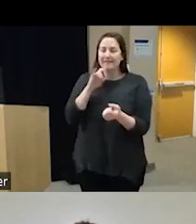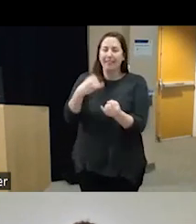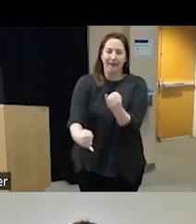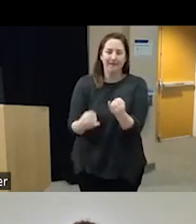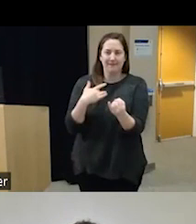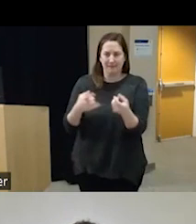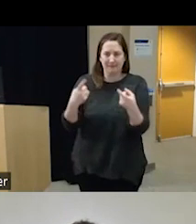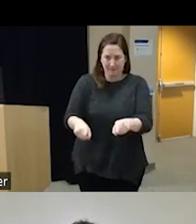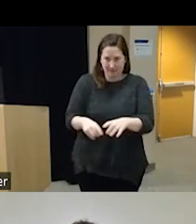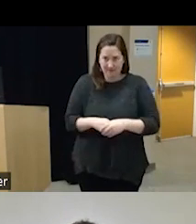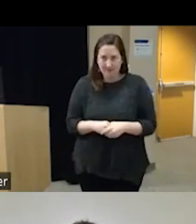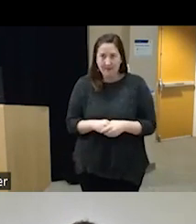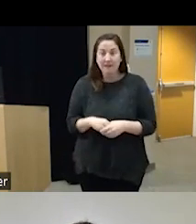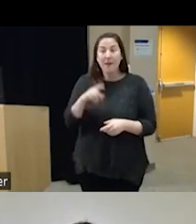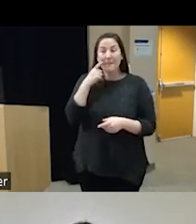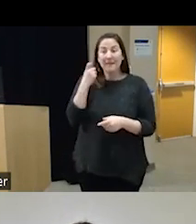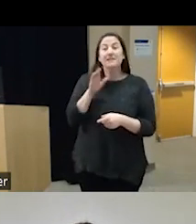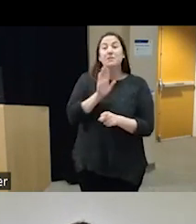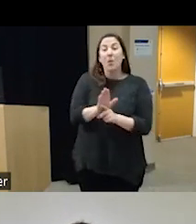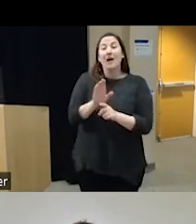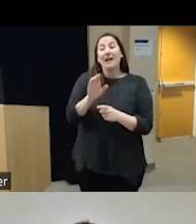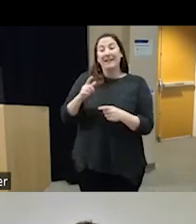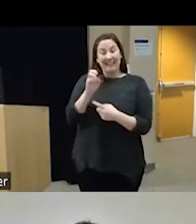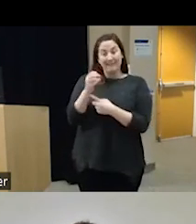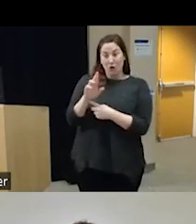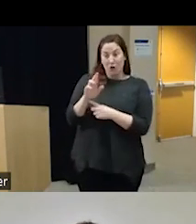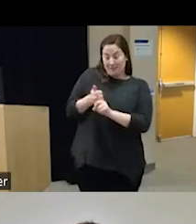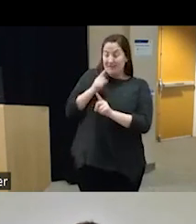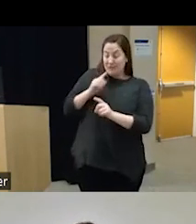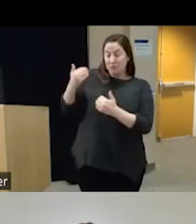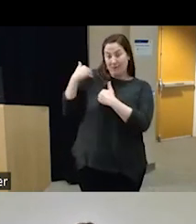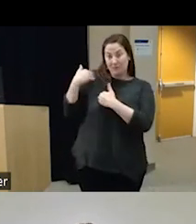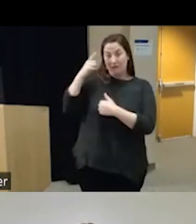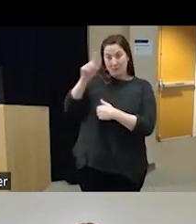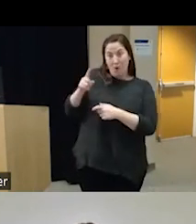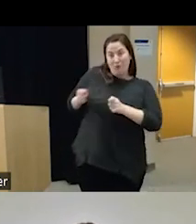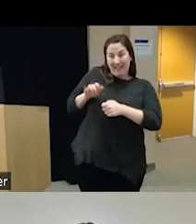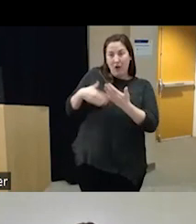the insulin receptors in the liver that is responsible for regulating fasting glucose.